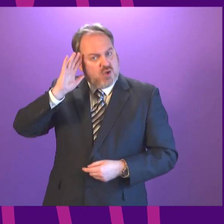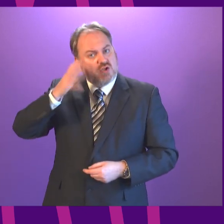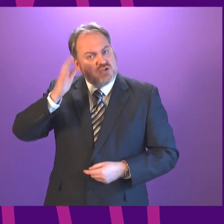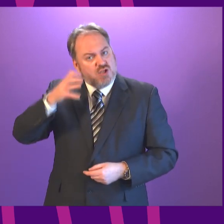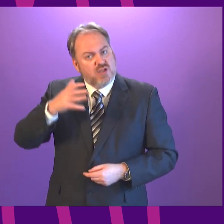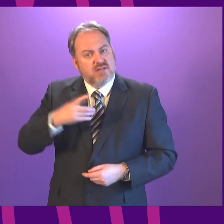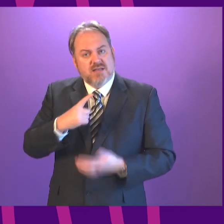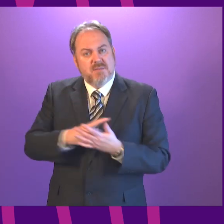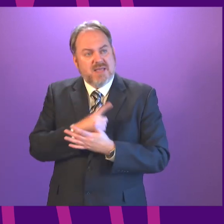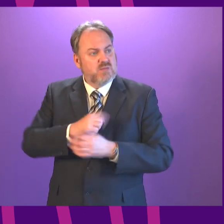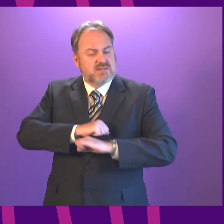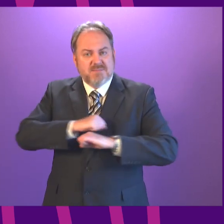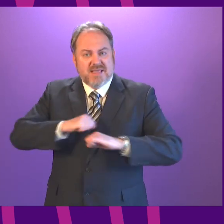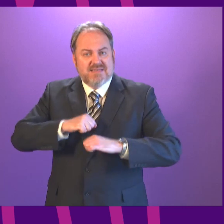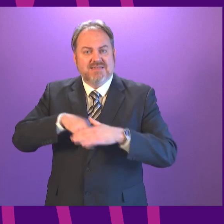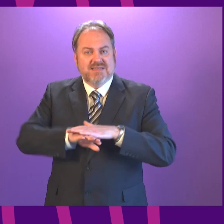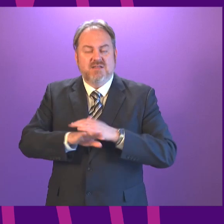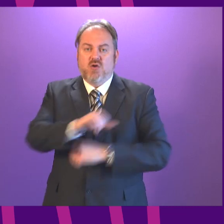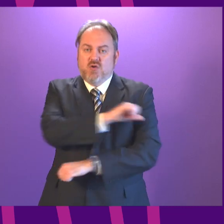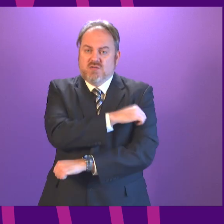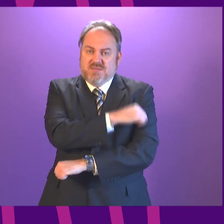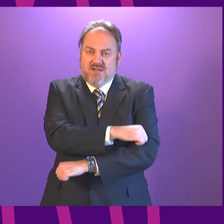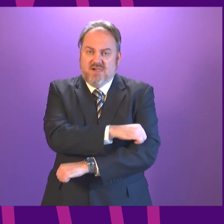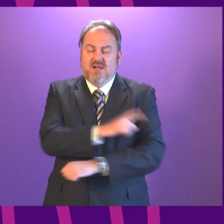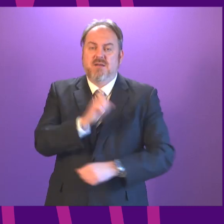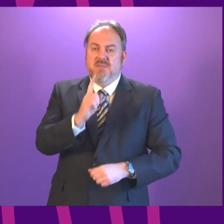capacity, that would not be true. Part of what is driving the very tough action that